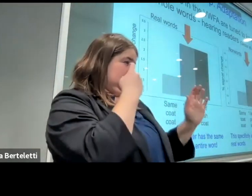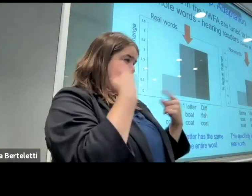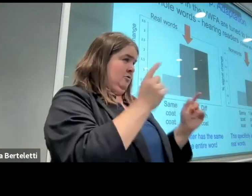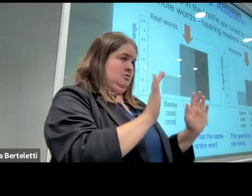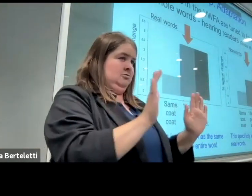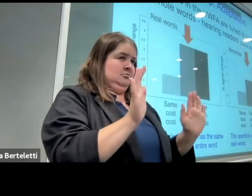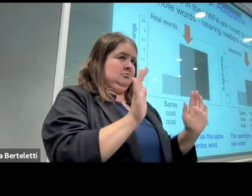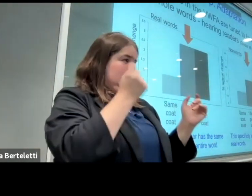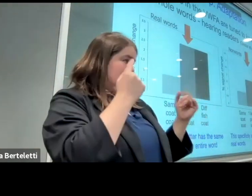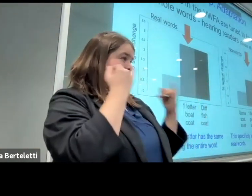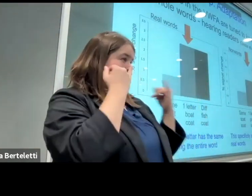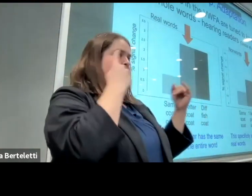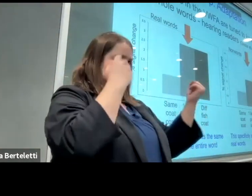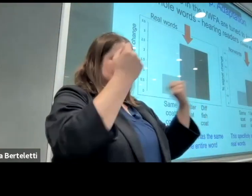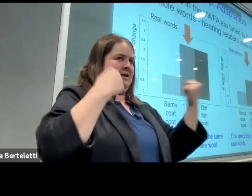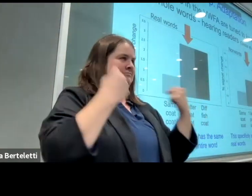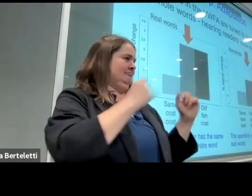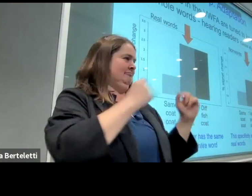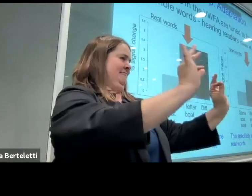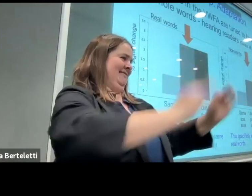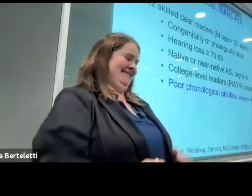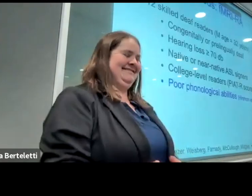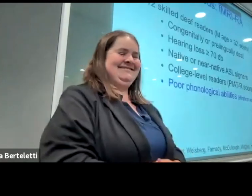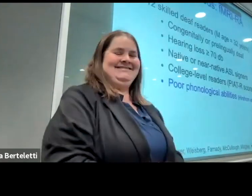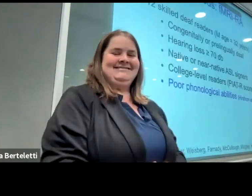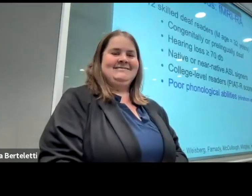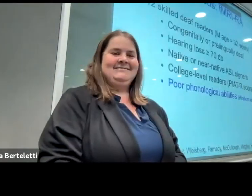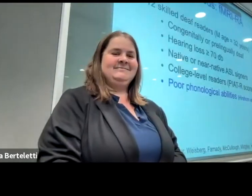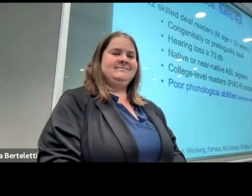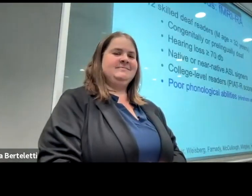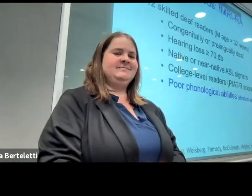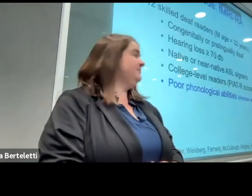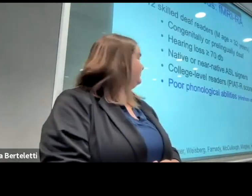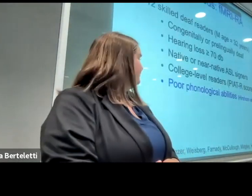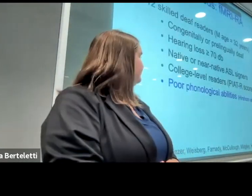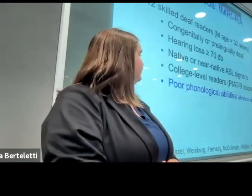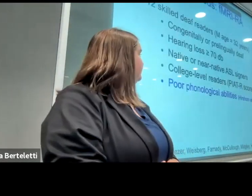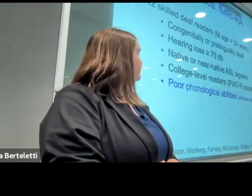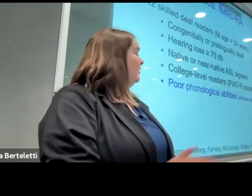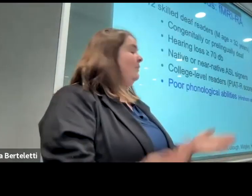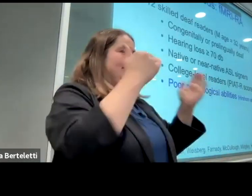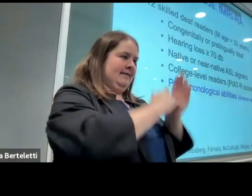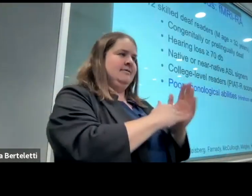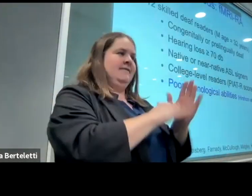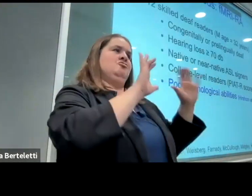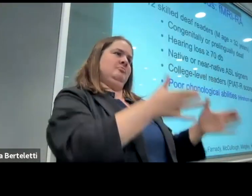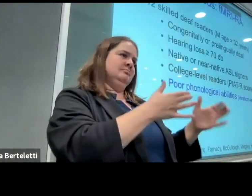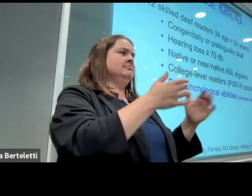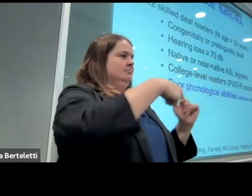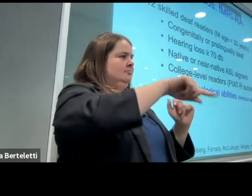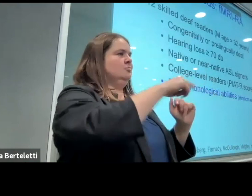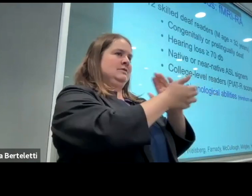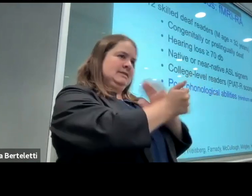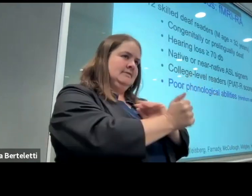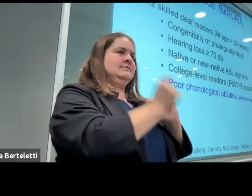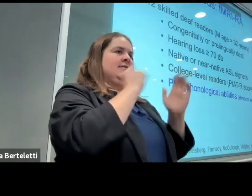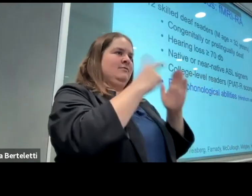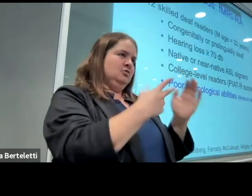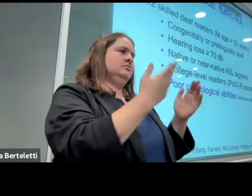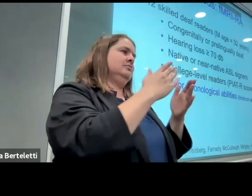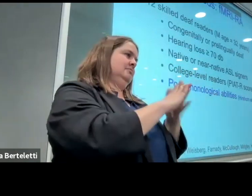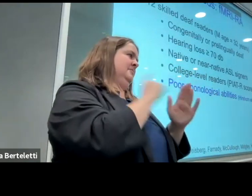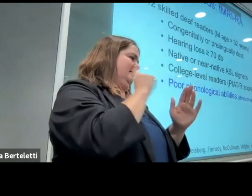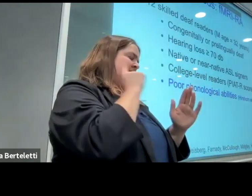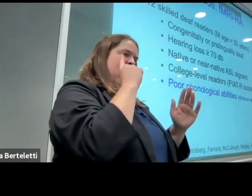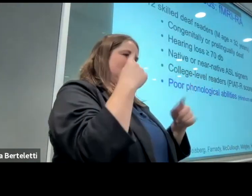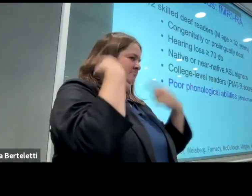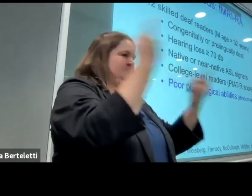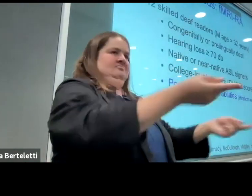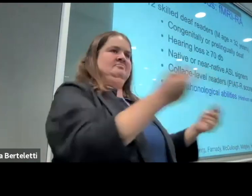early native signers college level readers, but again based on a separate set of tests. Um less skilled phonological abilities compared to um the hearing people.